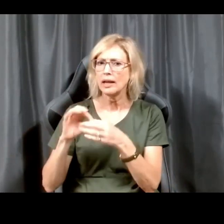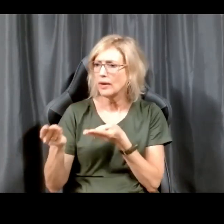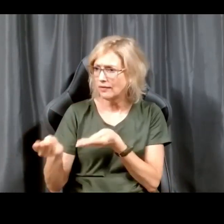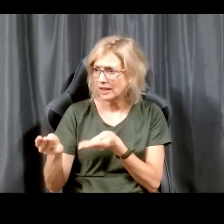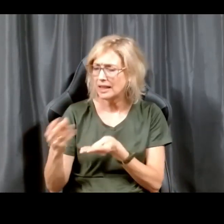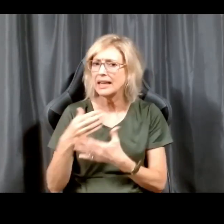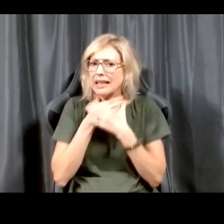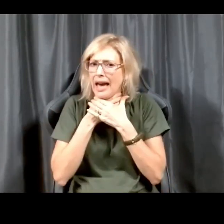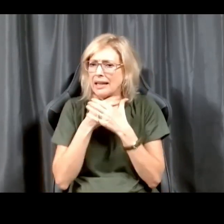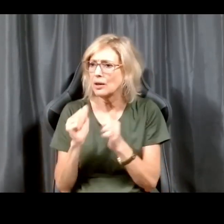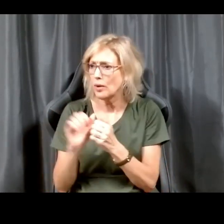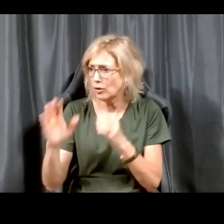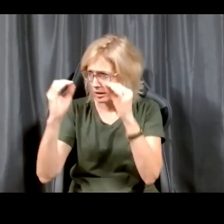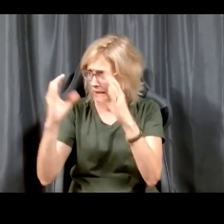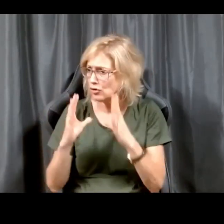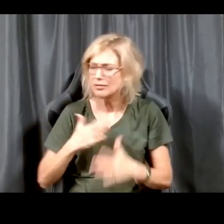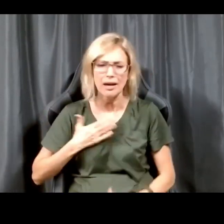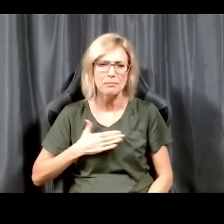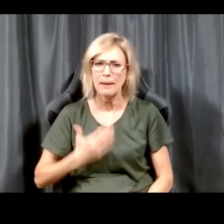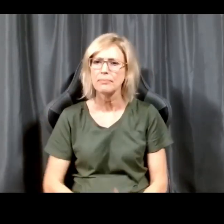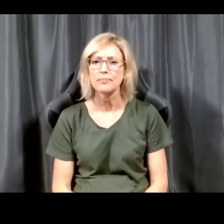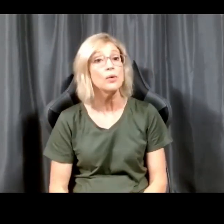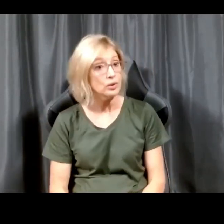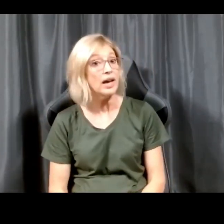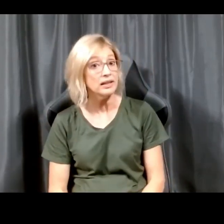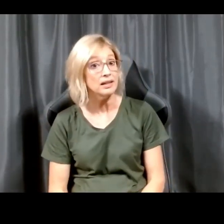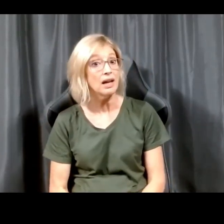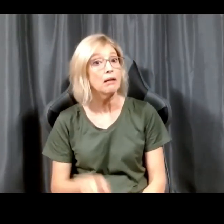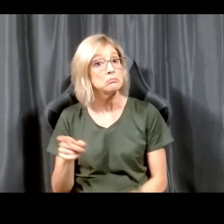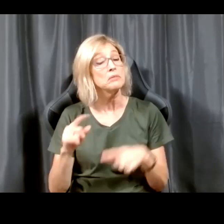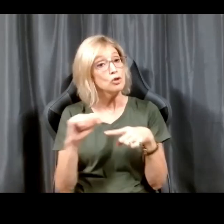be happy do it. I'm here. » olive: They're doing training right now.